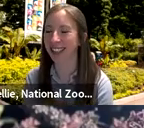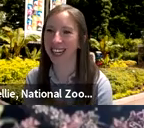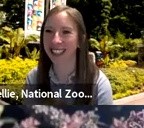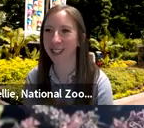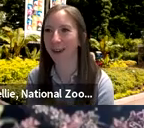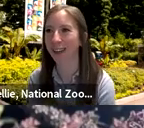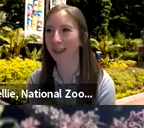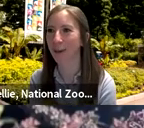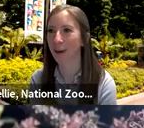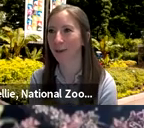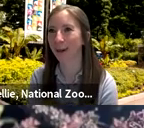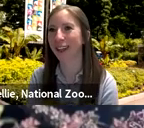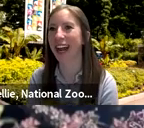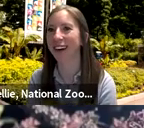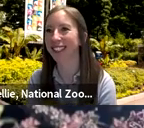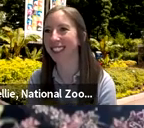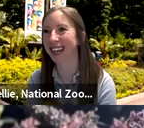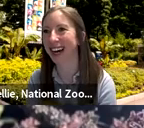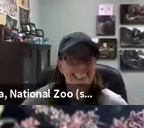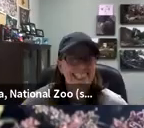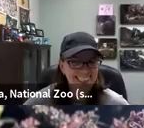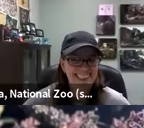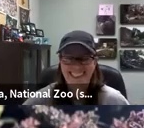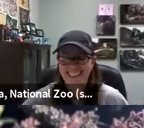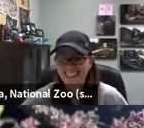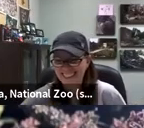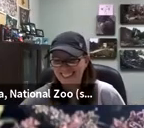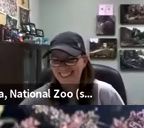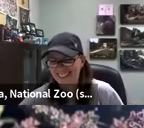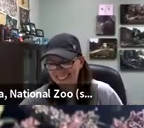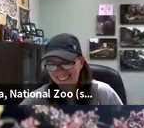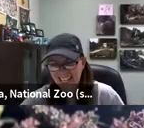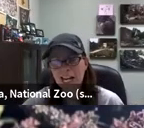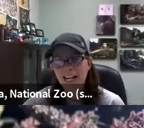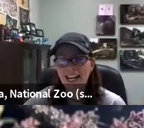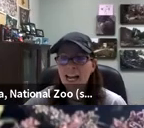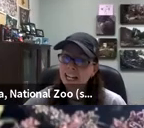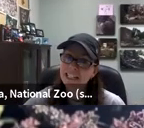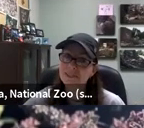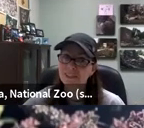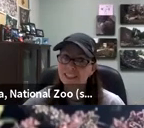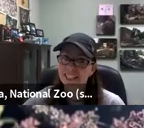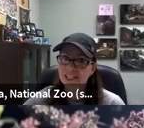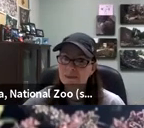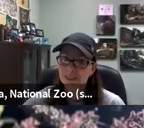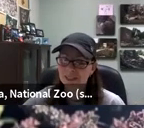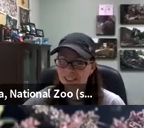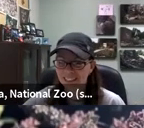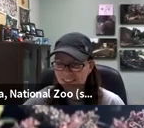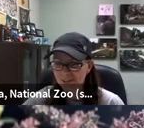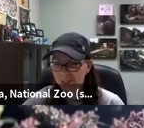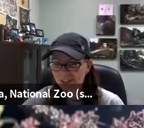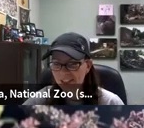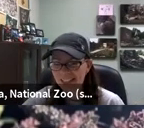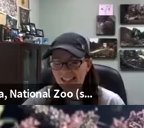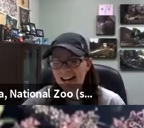nice to work in the warm greenhouse in the winter, do you have another garden that you love to care for? [Tina] It is very